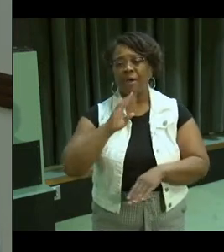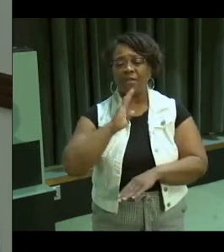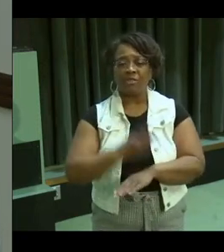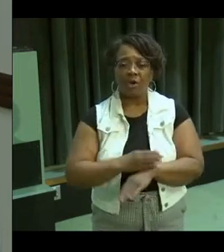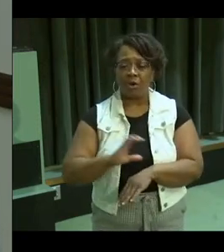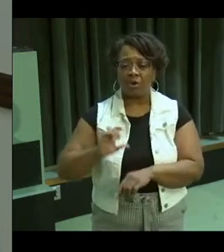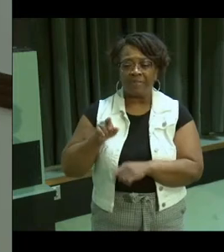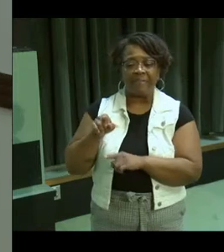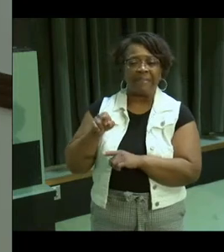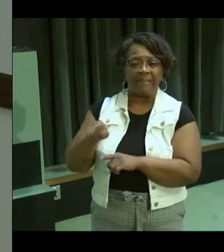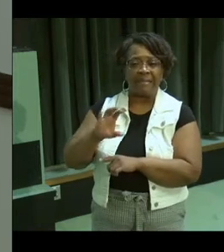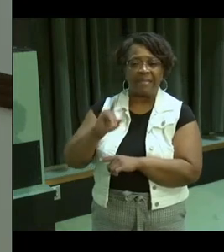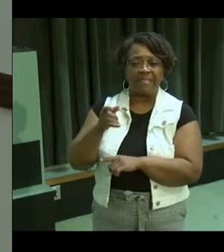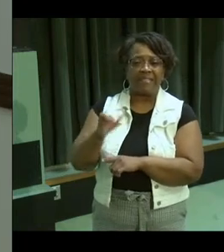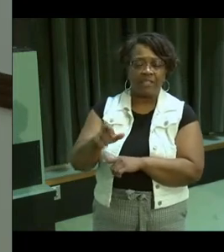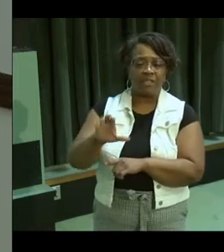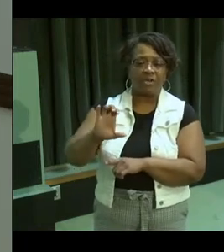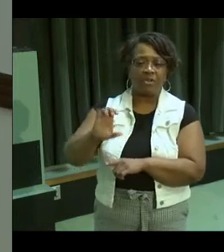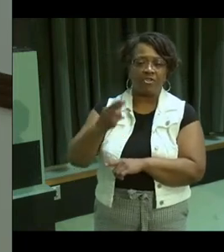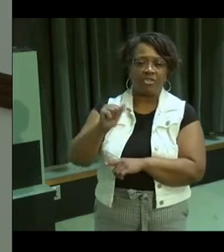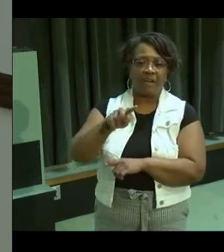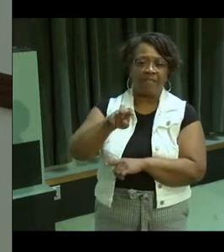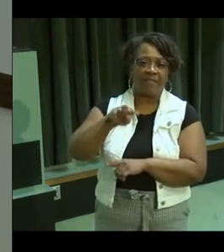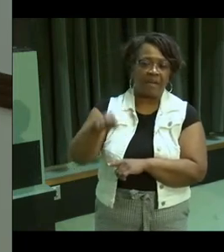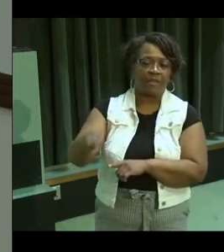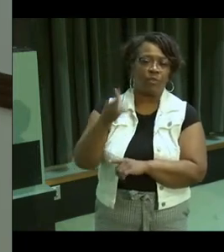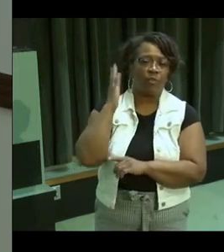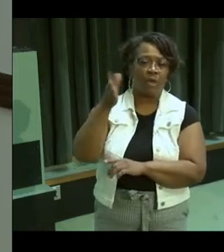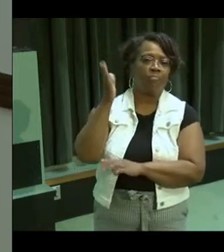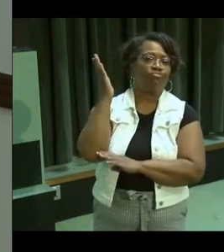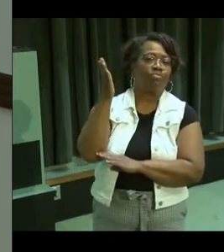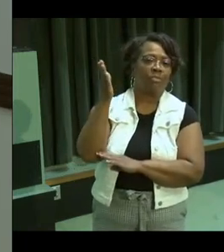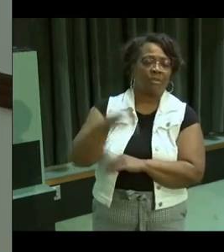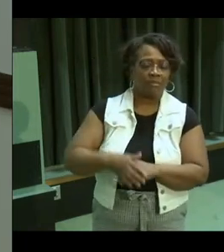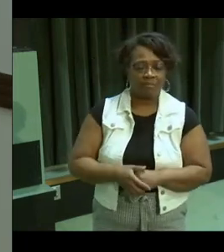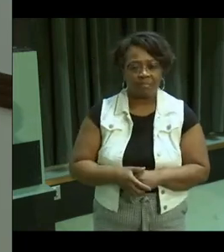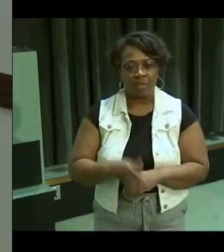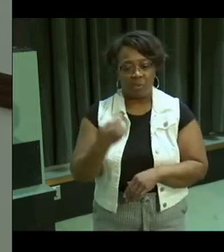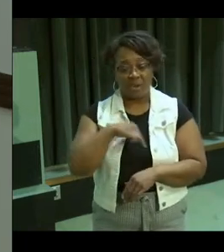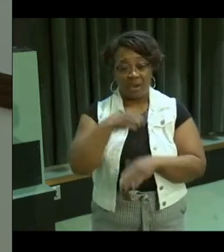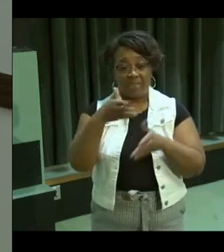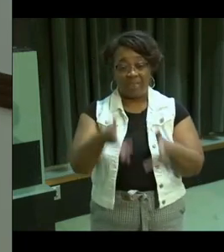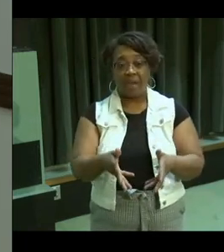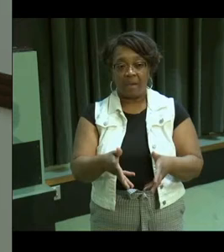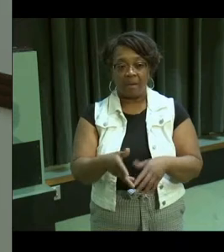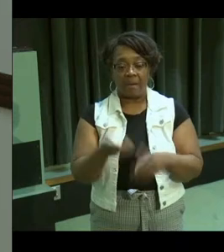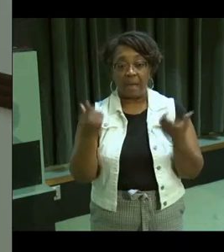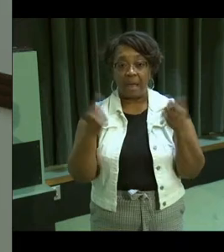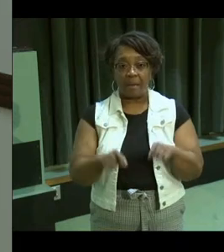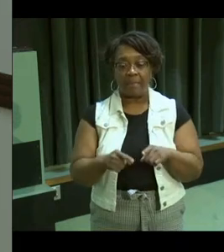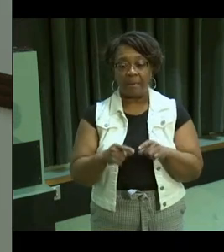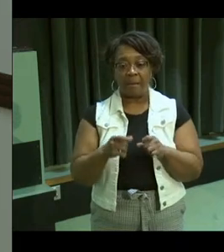granddaughter of Cesar Chavez